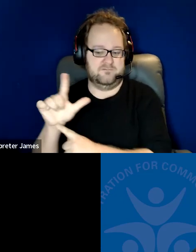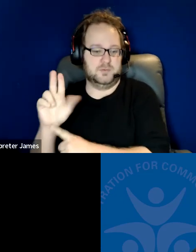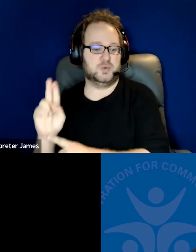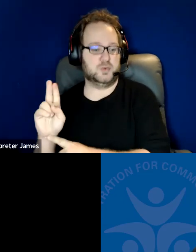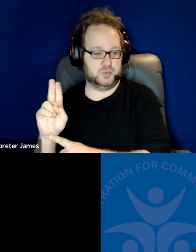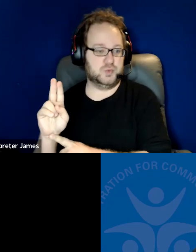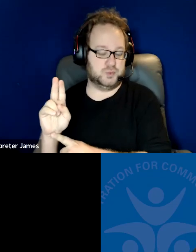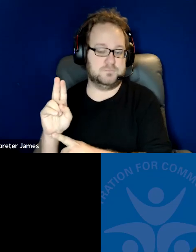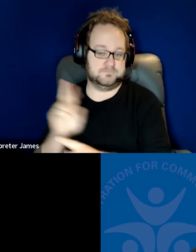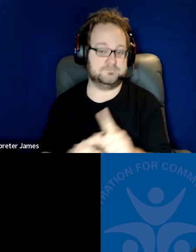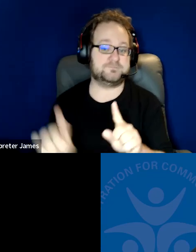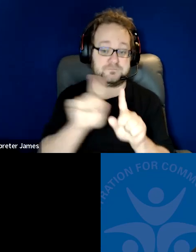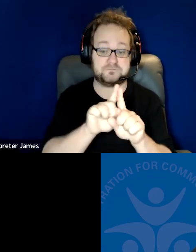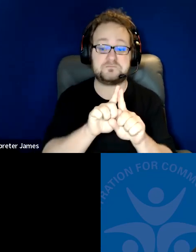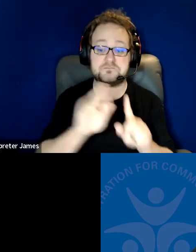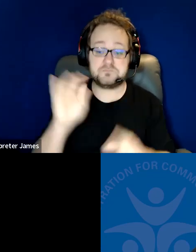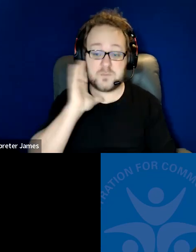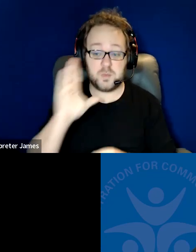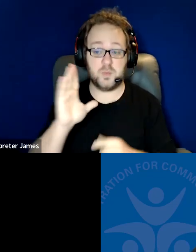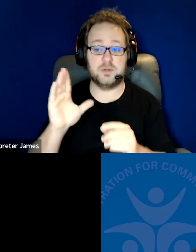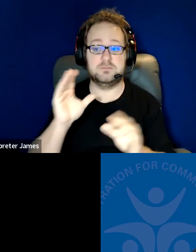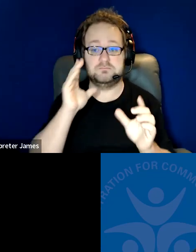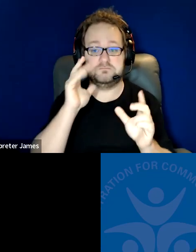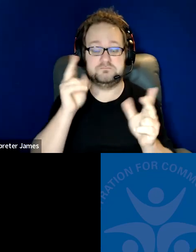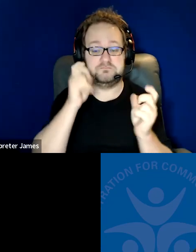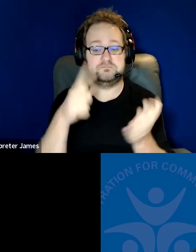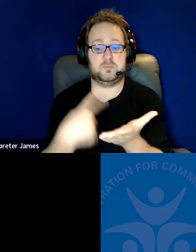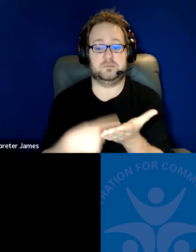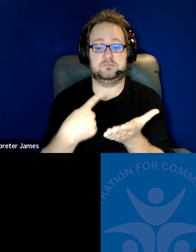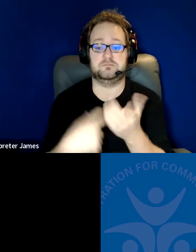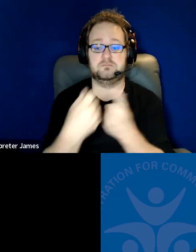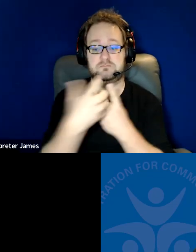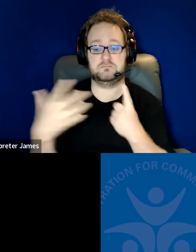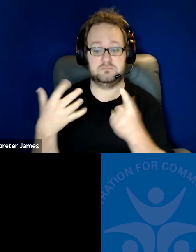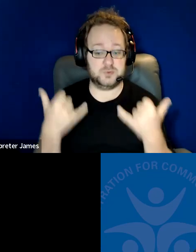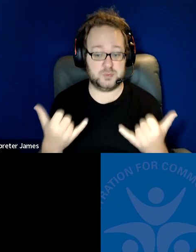And as we'll hear a little bit more about today, older adults are also at higher risk